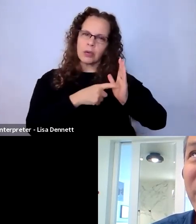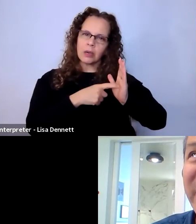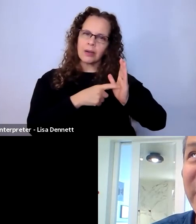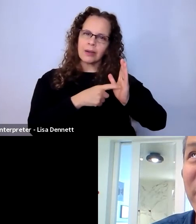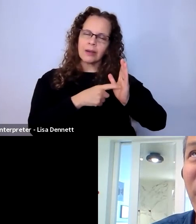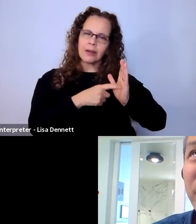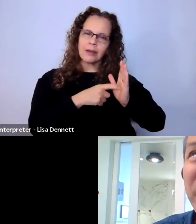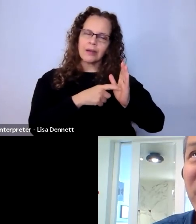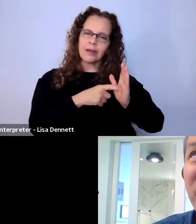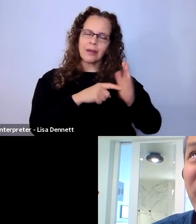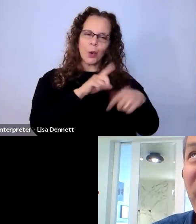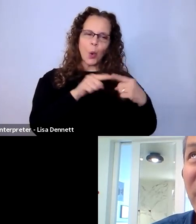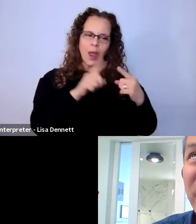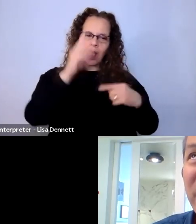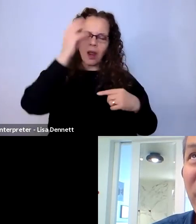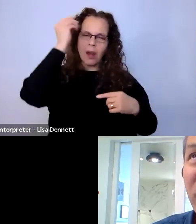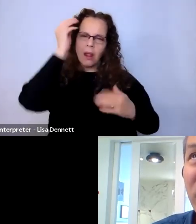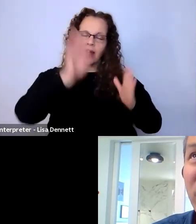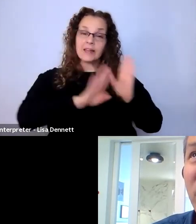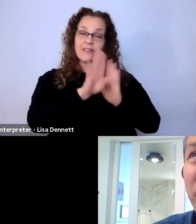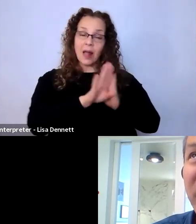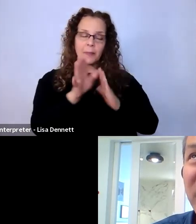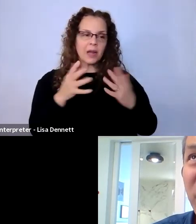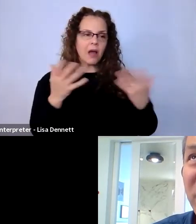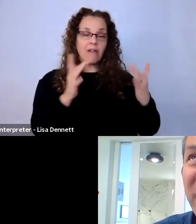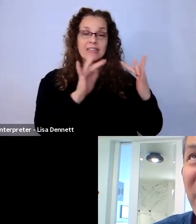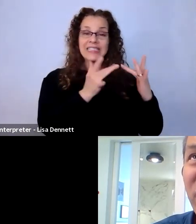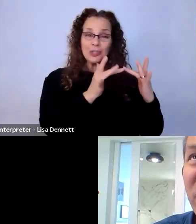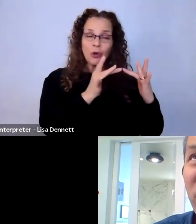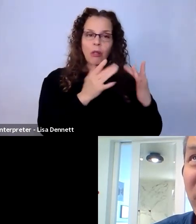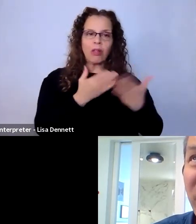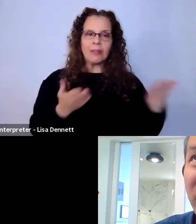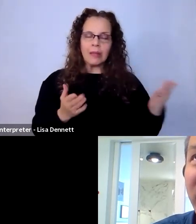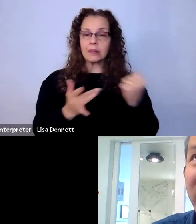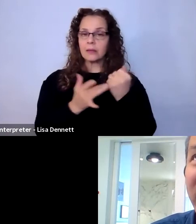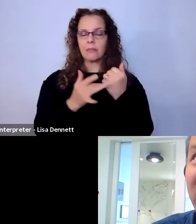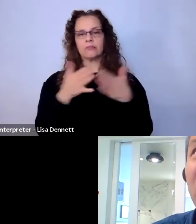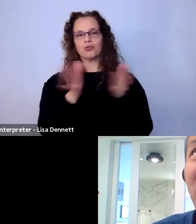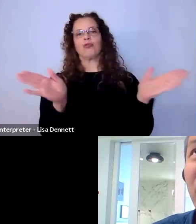The development of either digital products or technology in general that you are